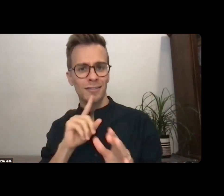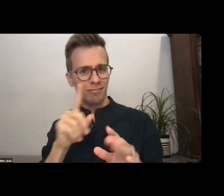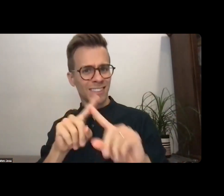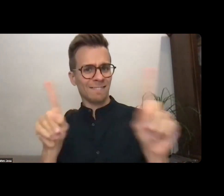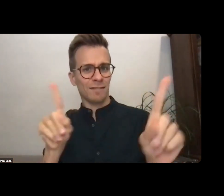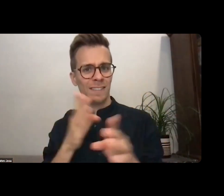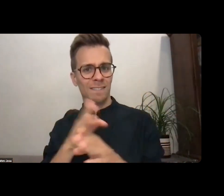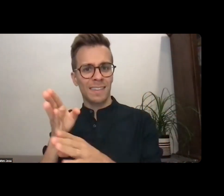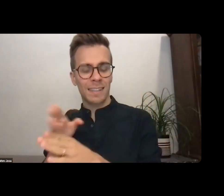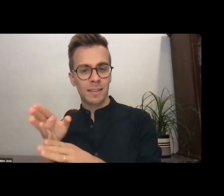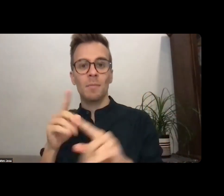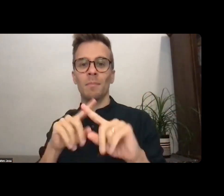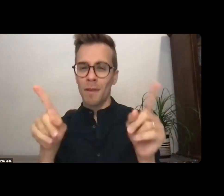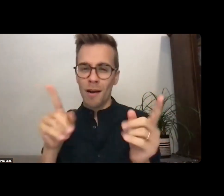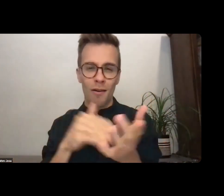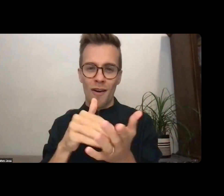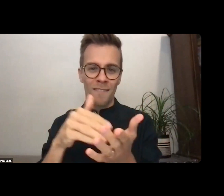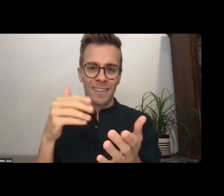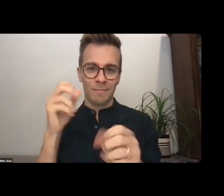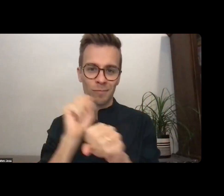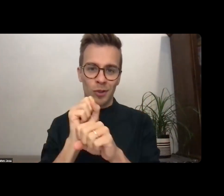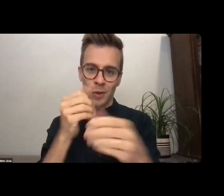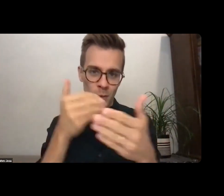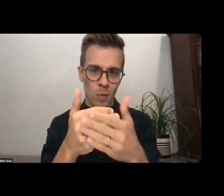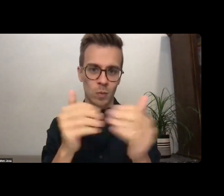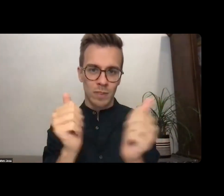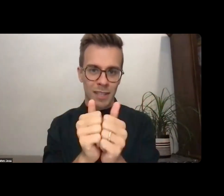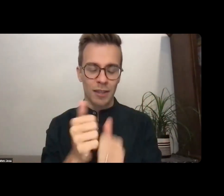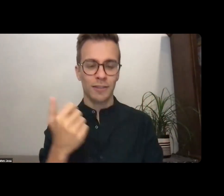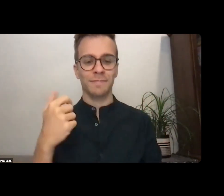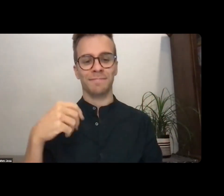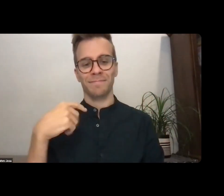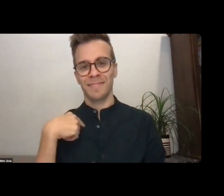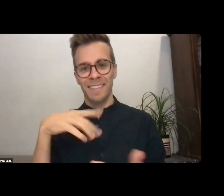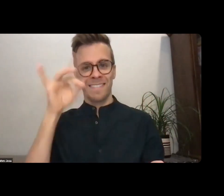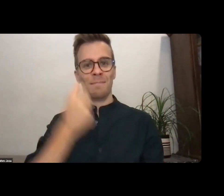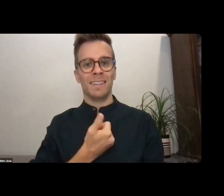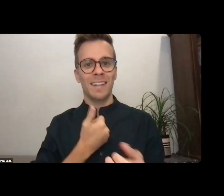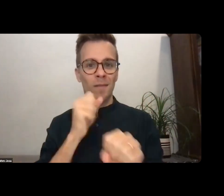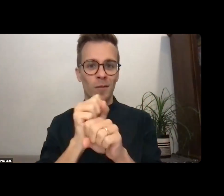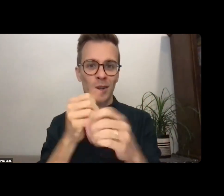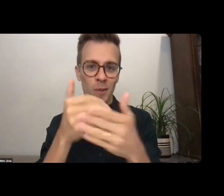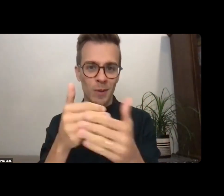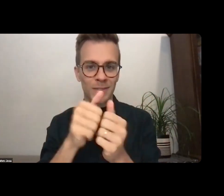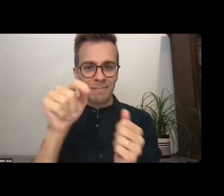So, architects and urban planners are different professions, but we certainly work closely together.